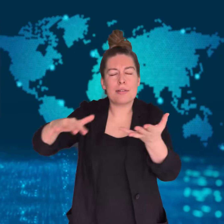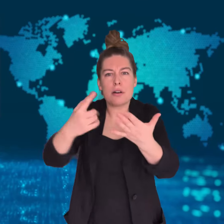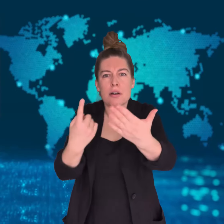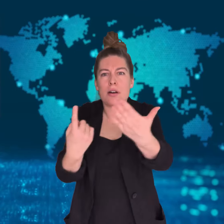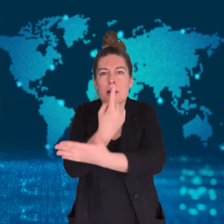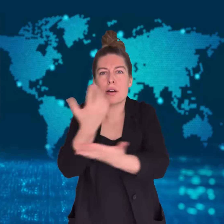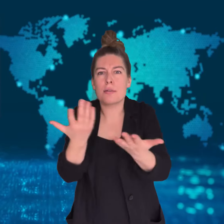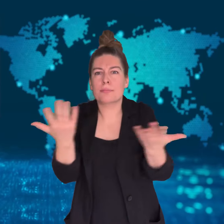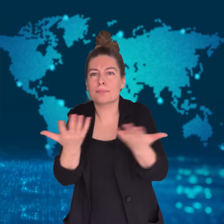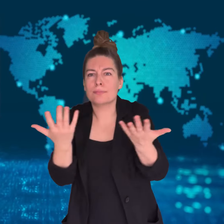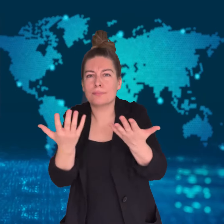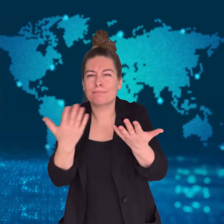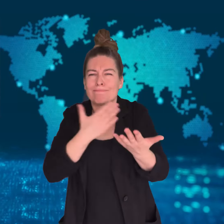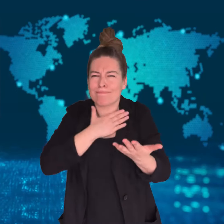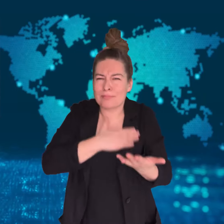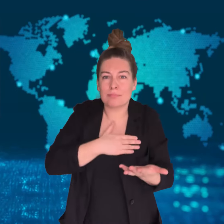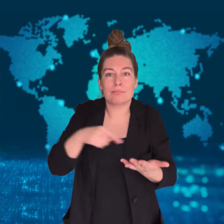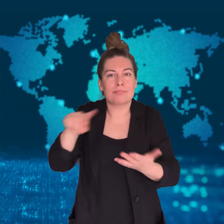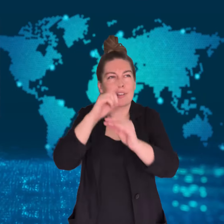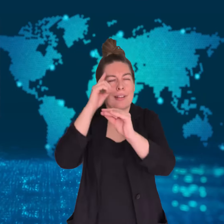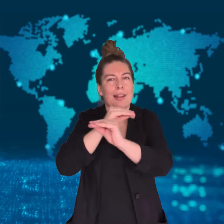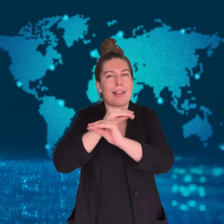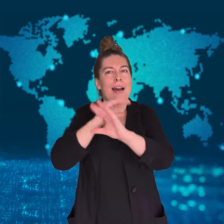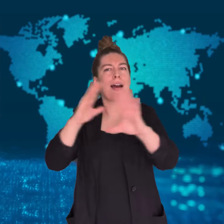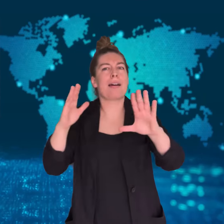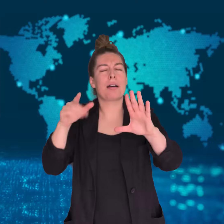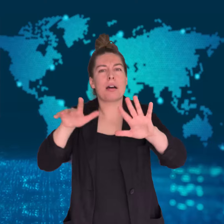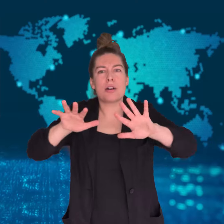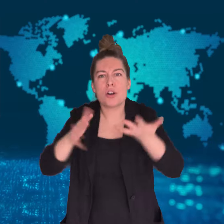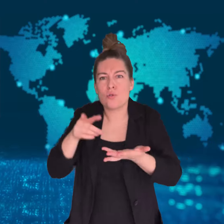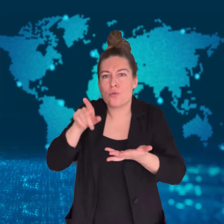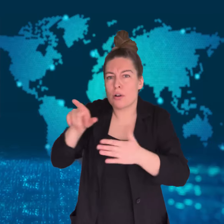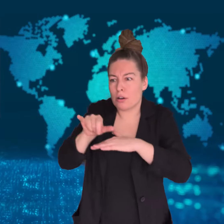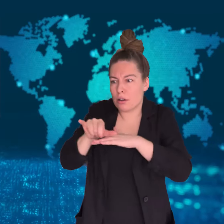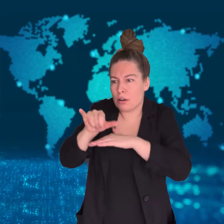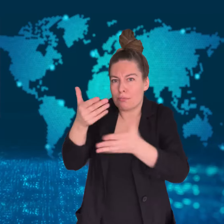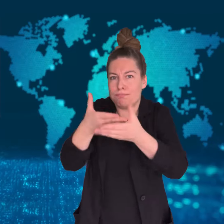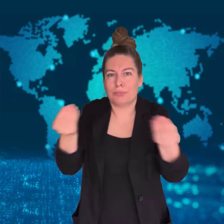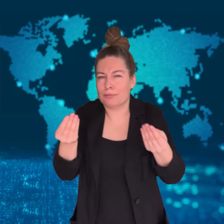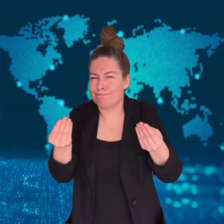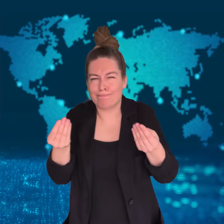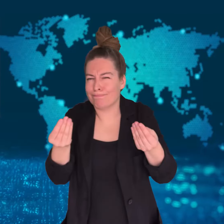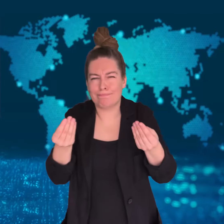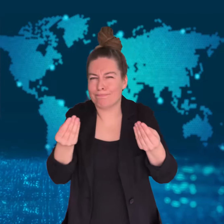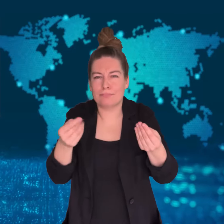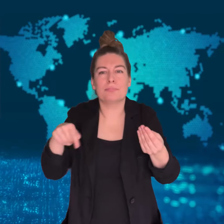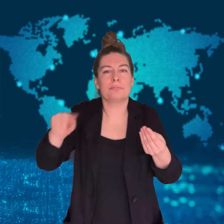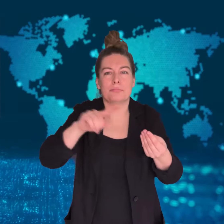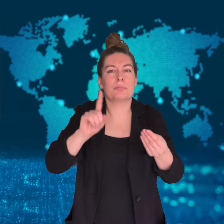the site where the crash occurred.